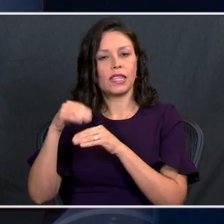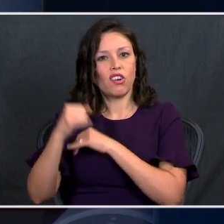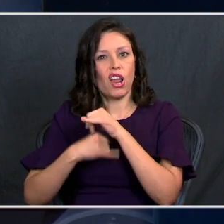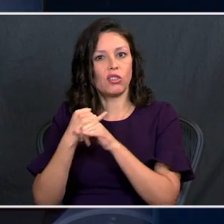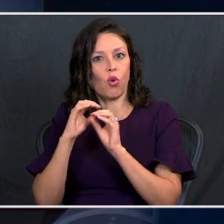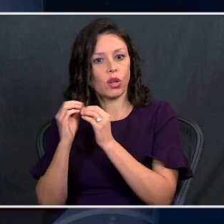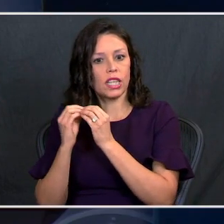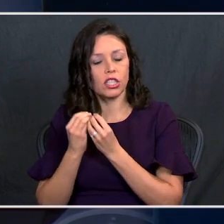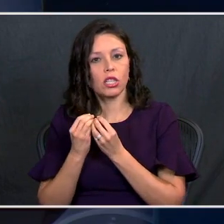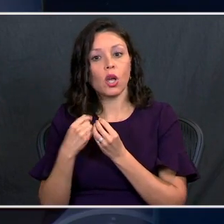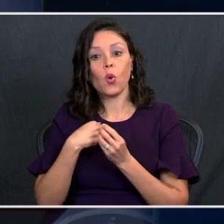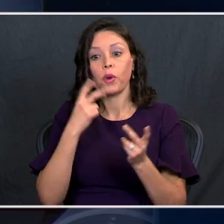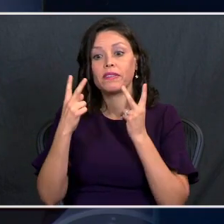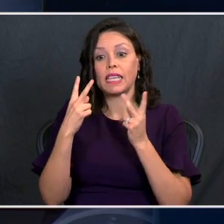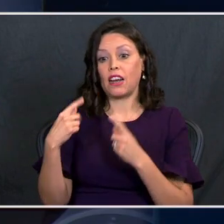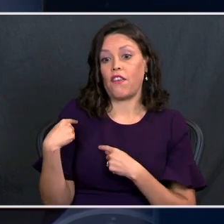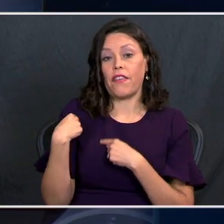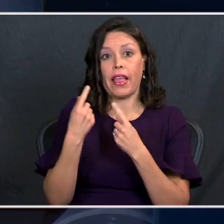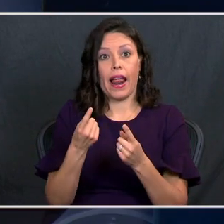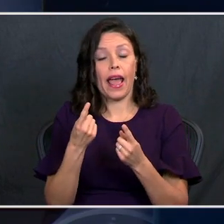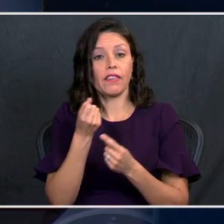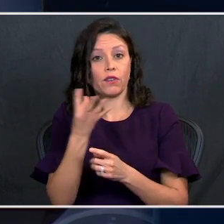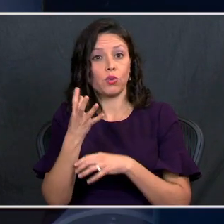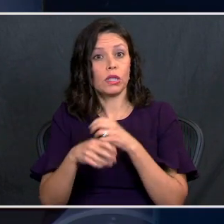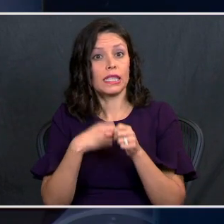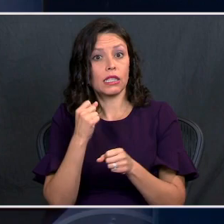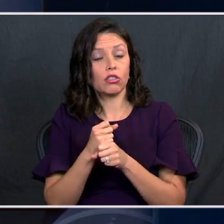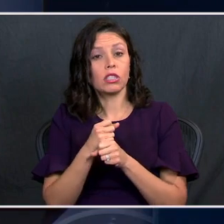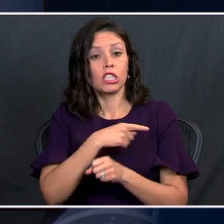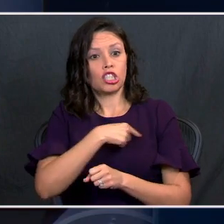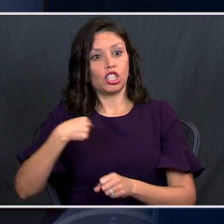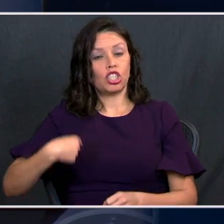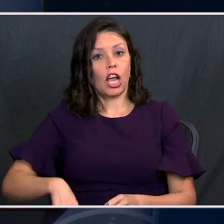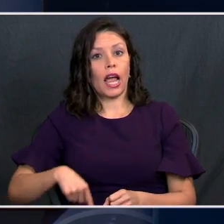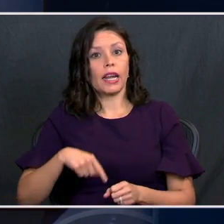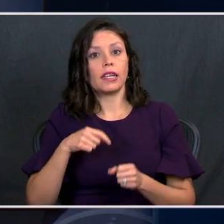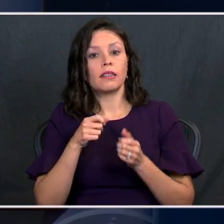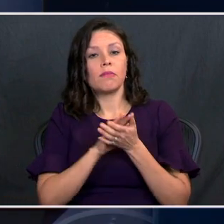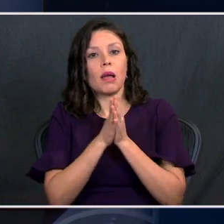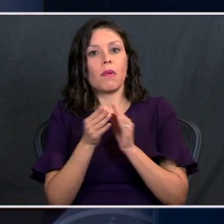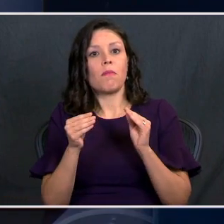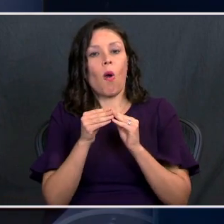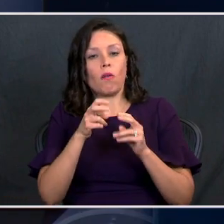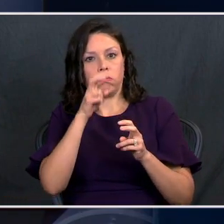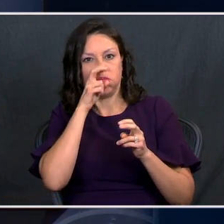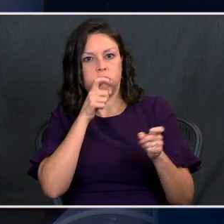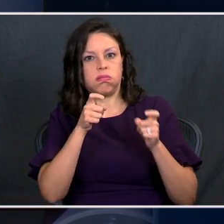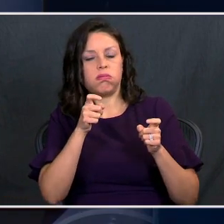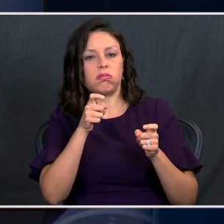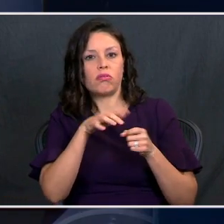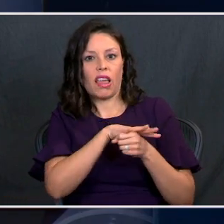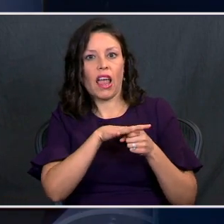What we've seen over the last few years is that China is growing more authoritarian at home and more assertive abroad.